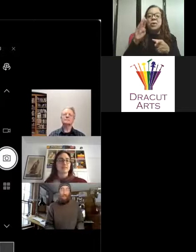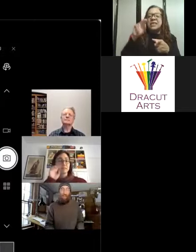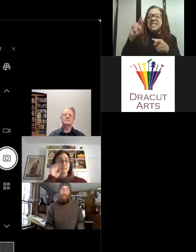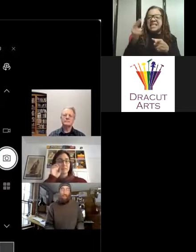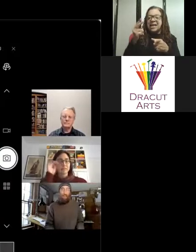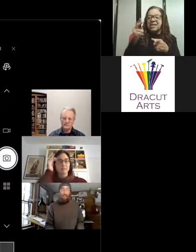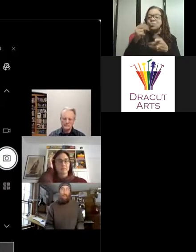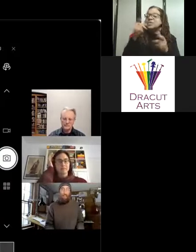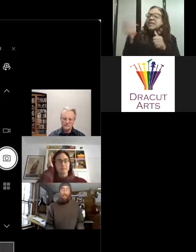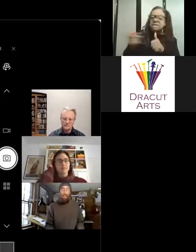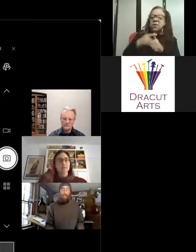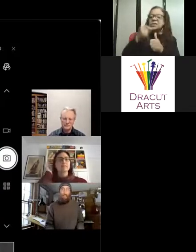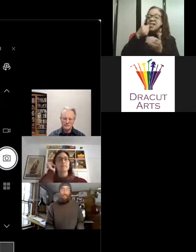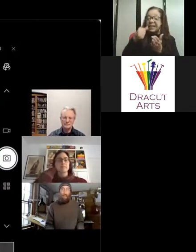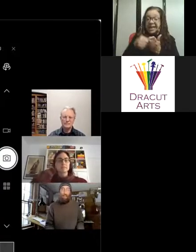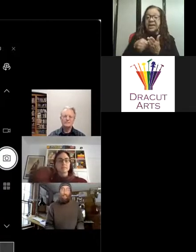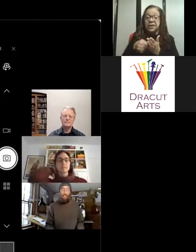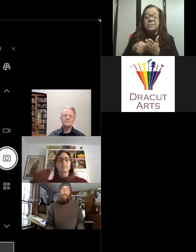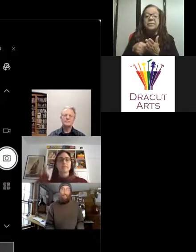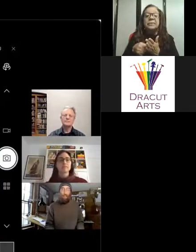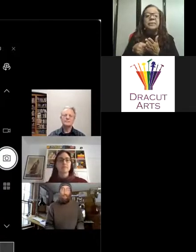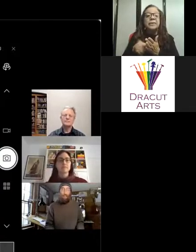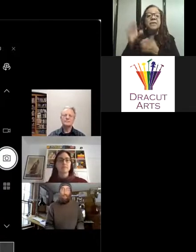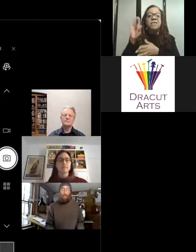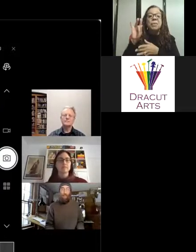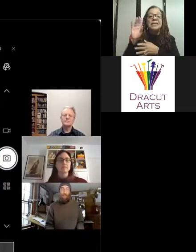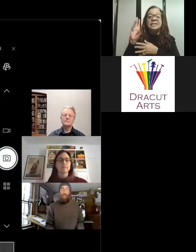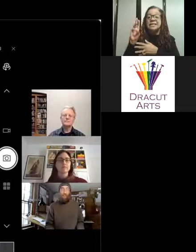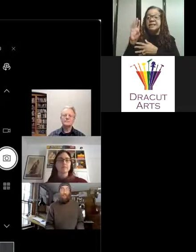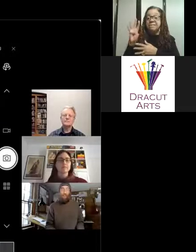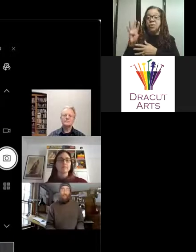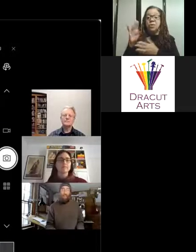have in the archive, at least from 1864, that I'm aware of. So how many